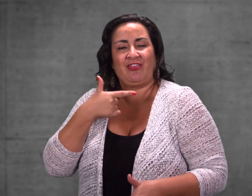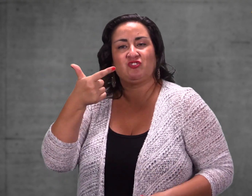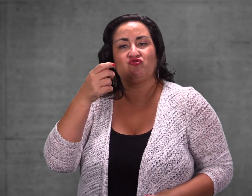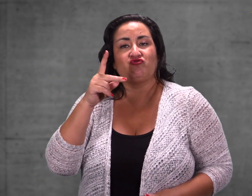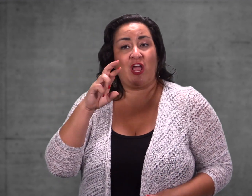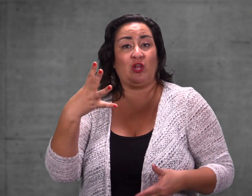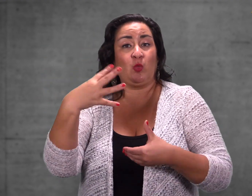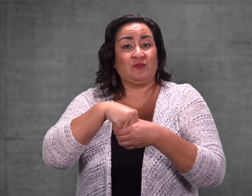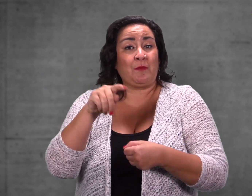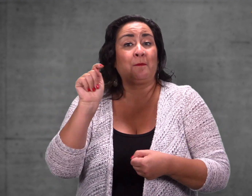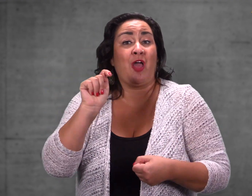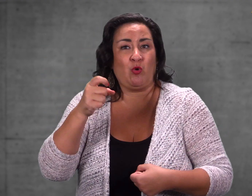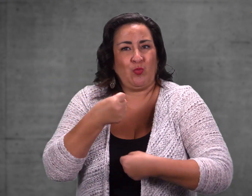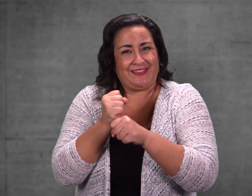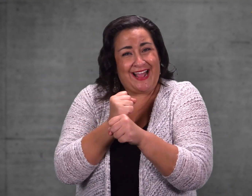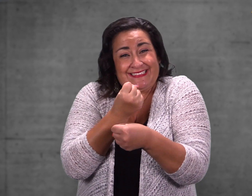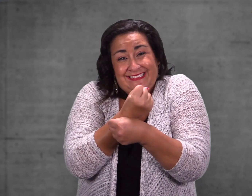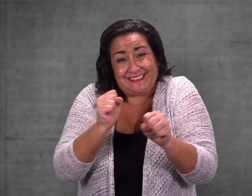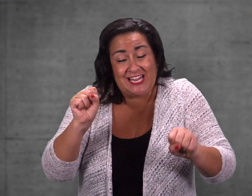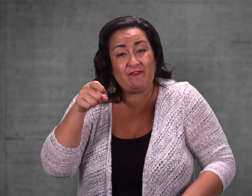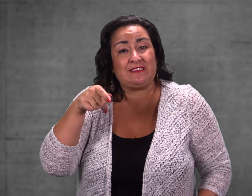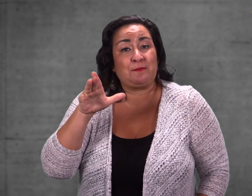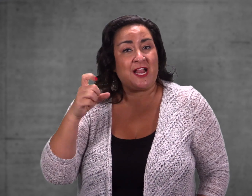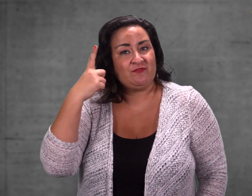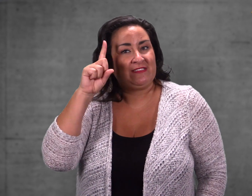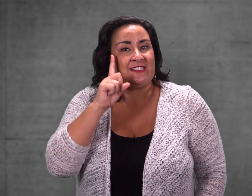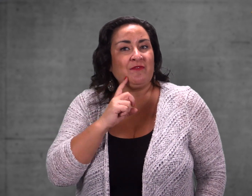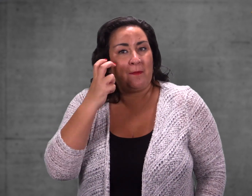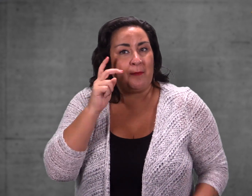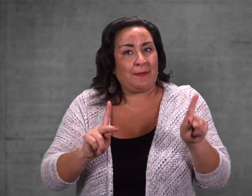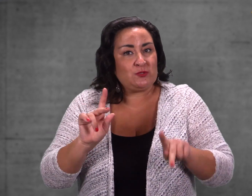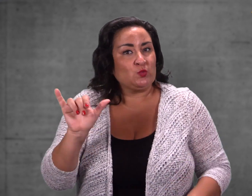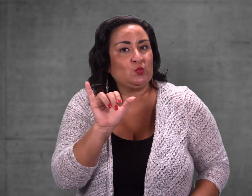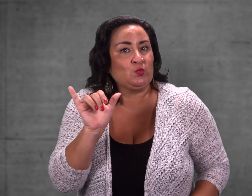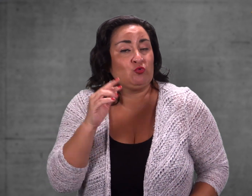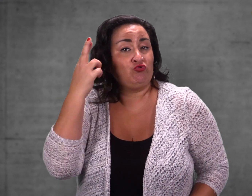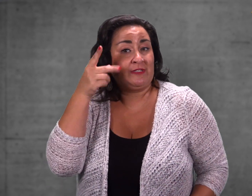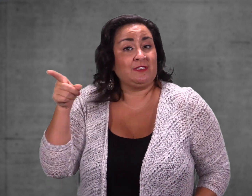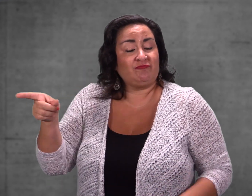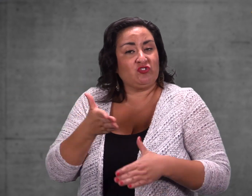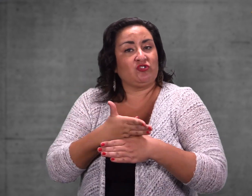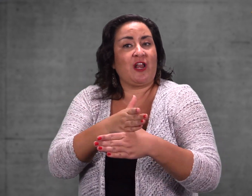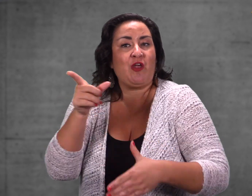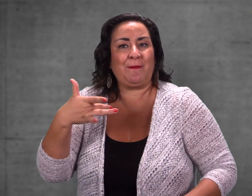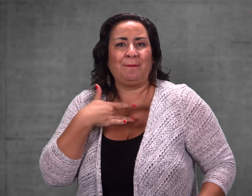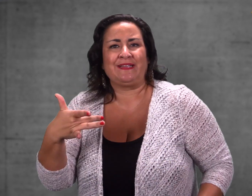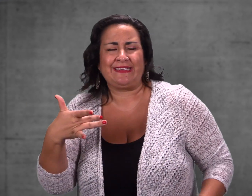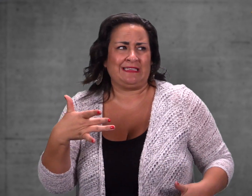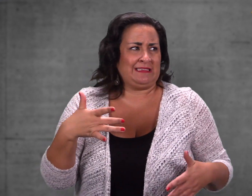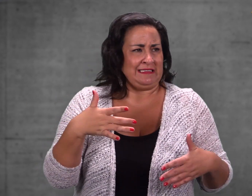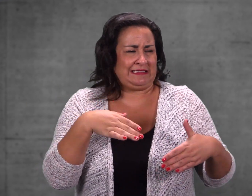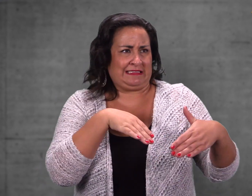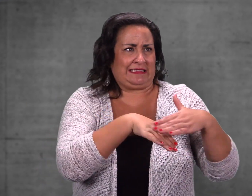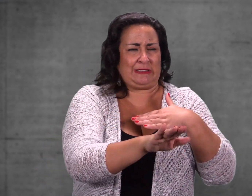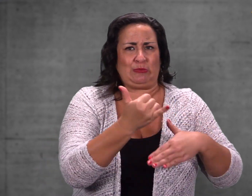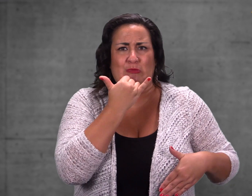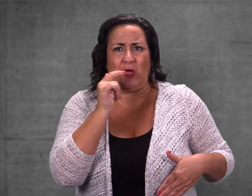stating that they felt that this gender inclusive restroom just created a safe space for Deaf and Blind individuals because